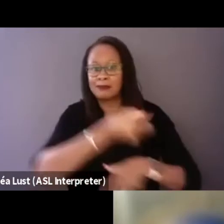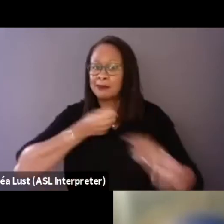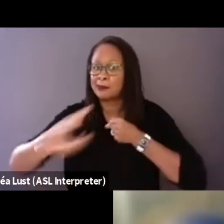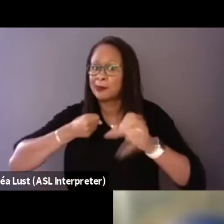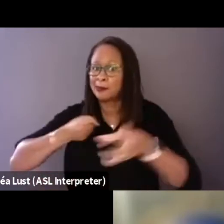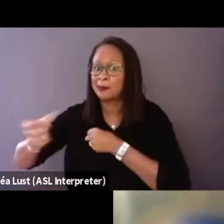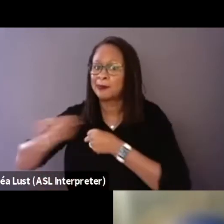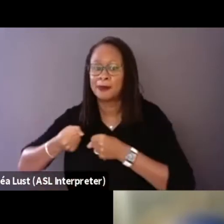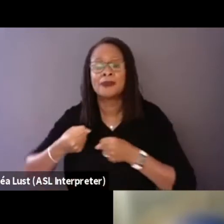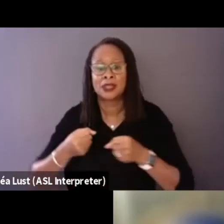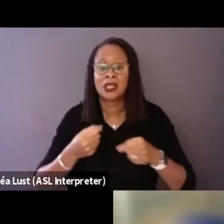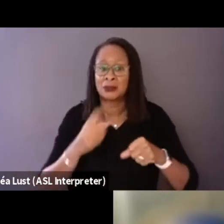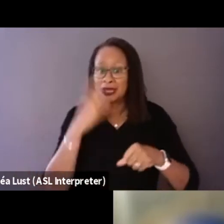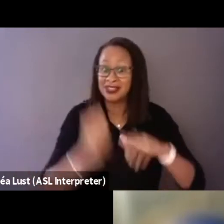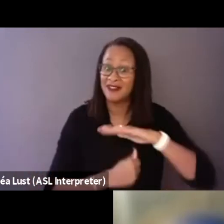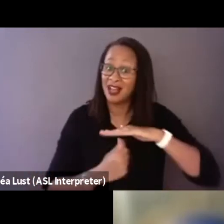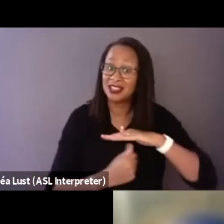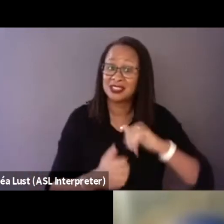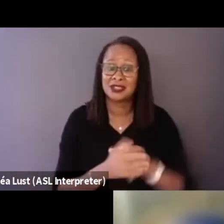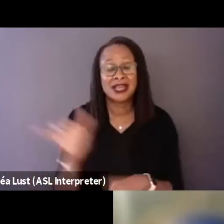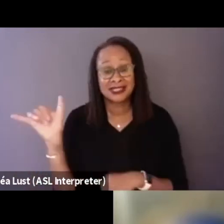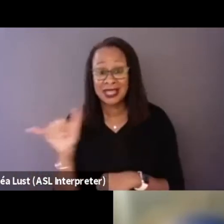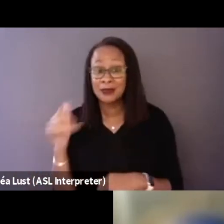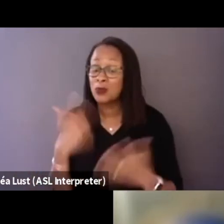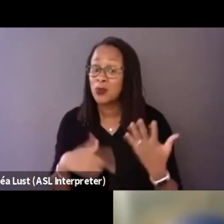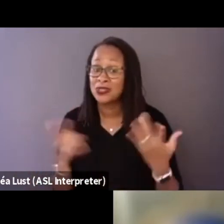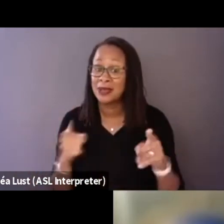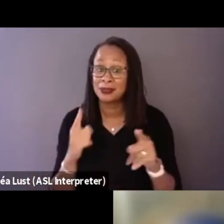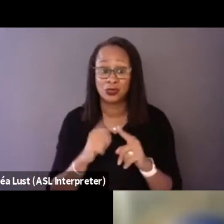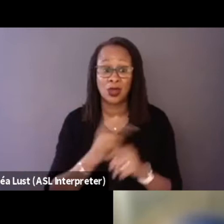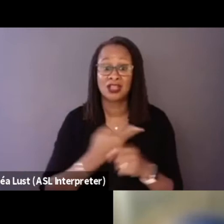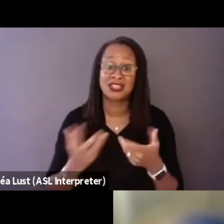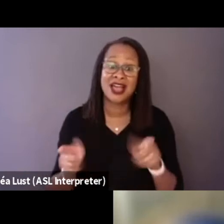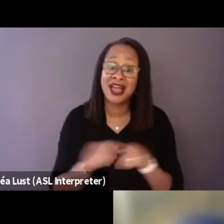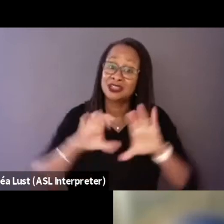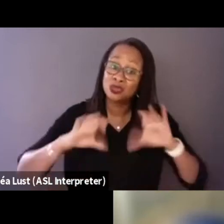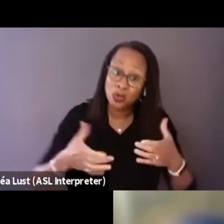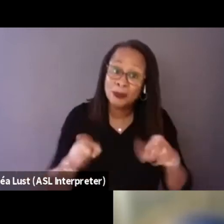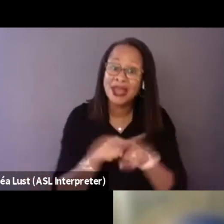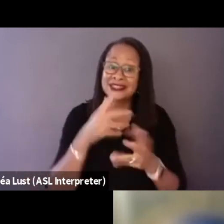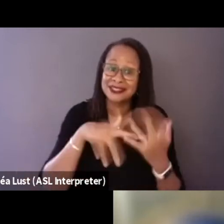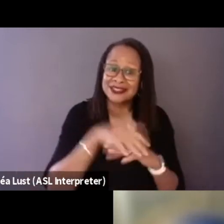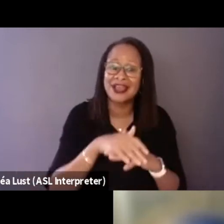in a similar way that so much was taken away from us collectively because of COVID and other things. And so I think to see how they found their voice